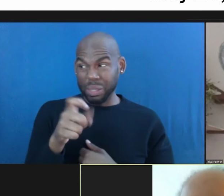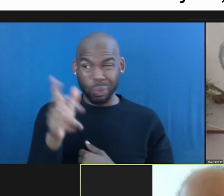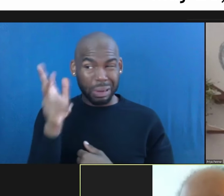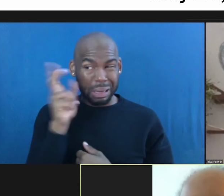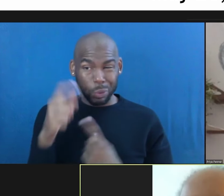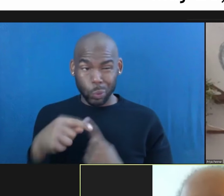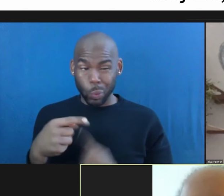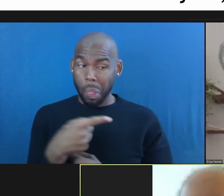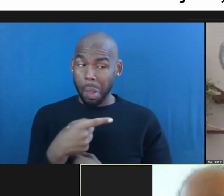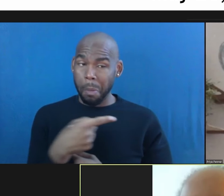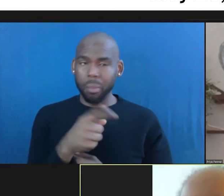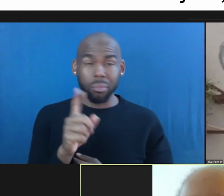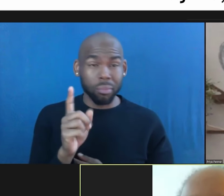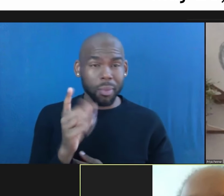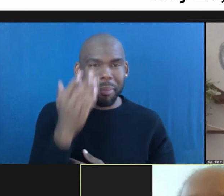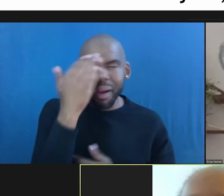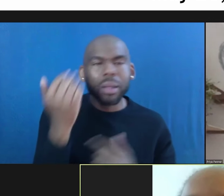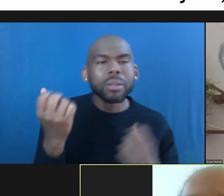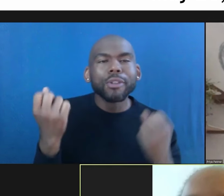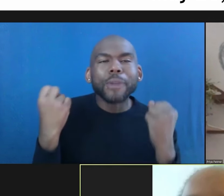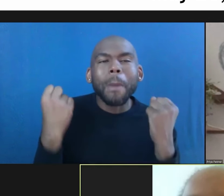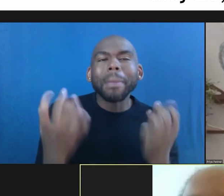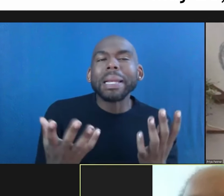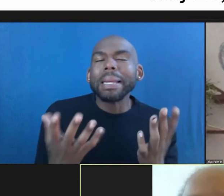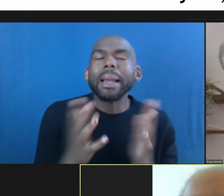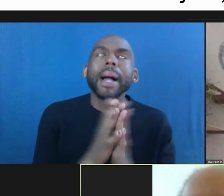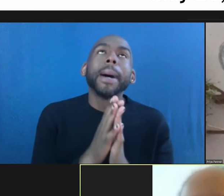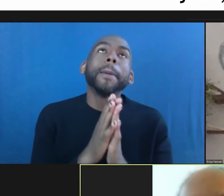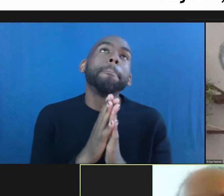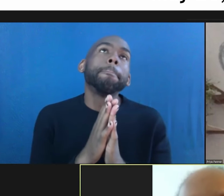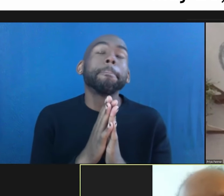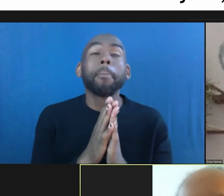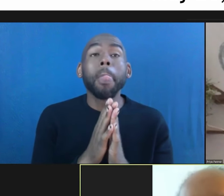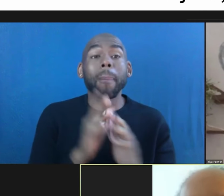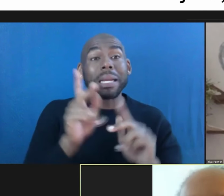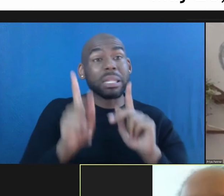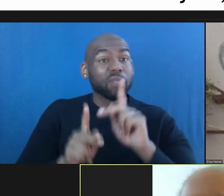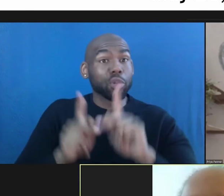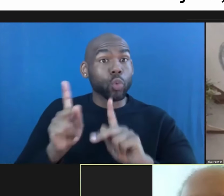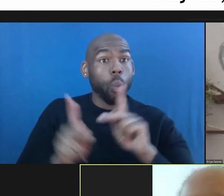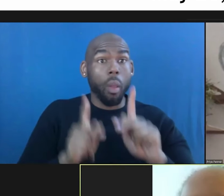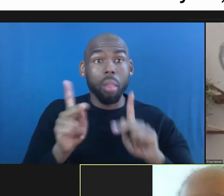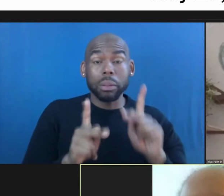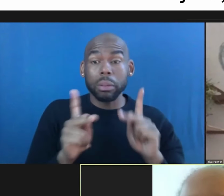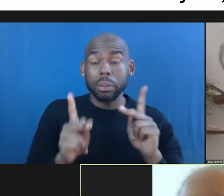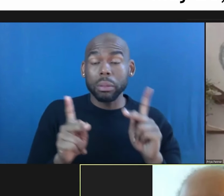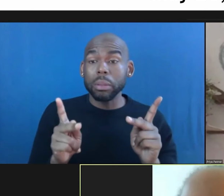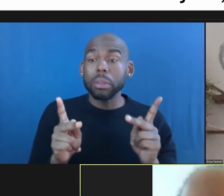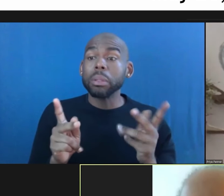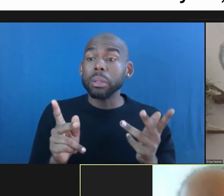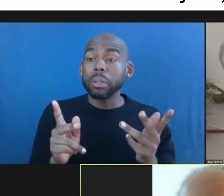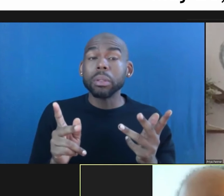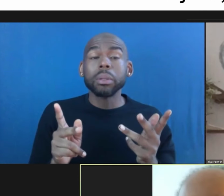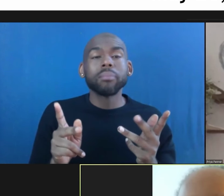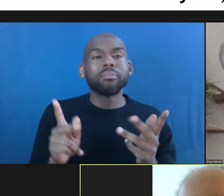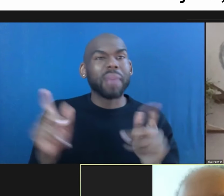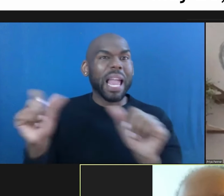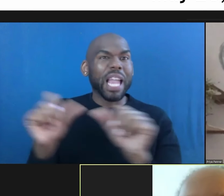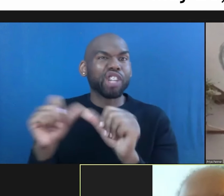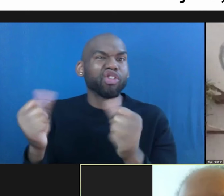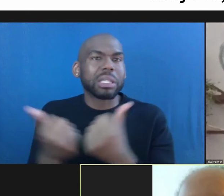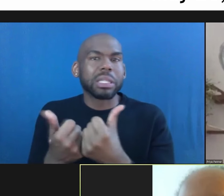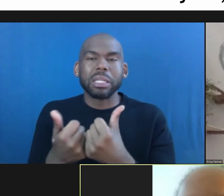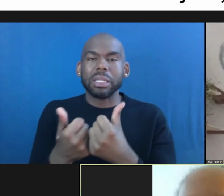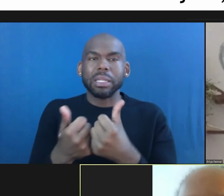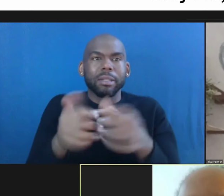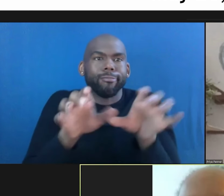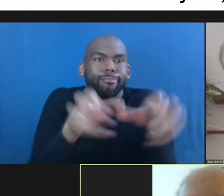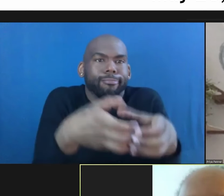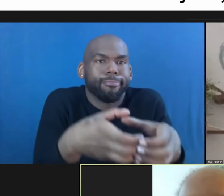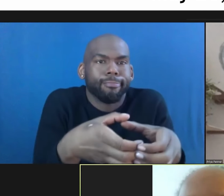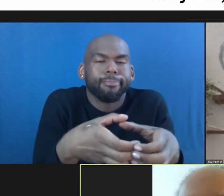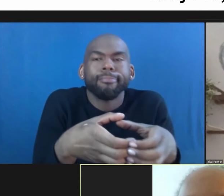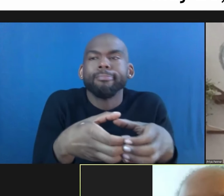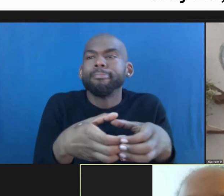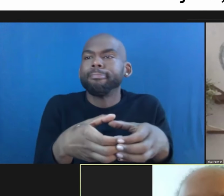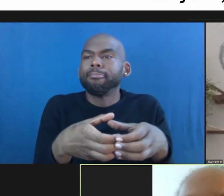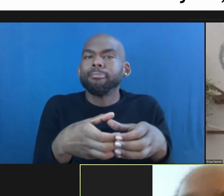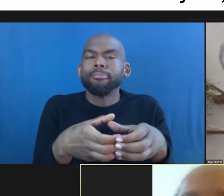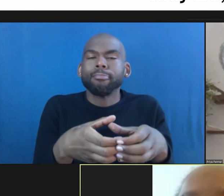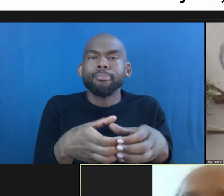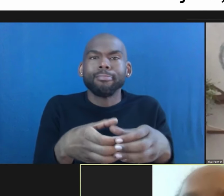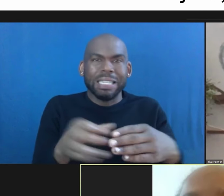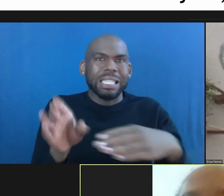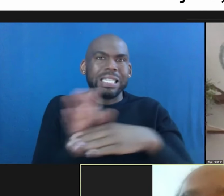you know, because so many individuals, agencies, entities, you know, don't really want to hear